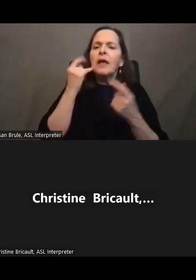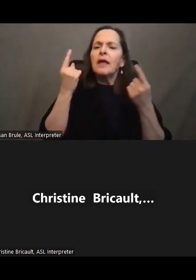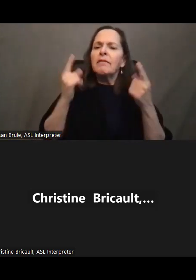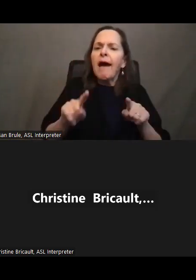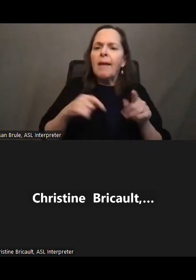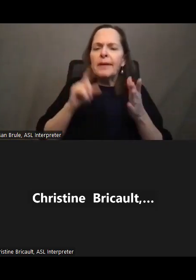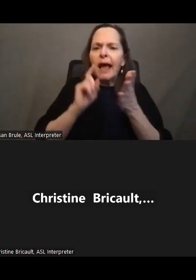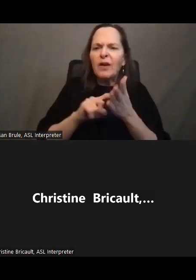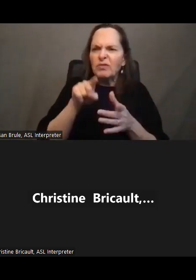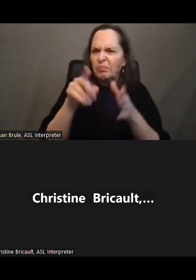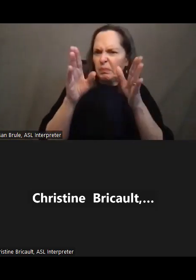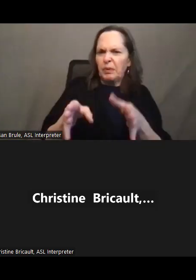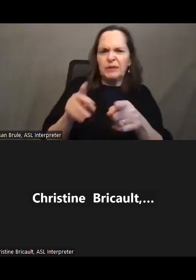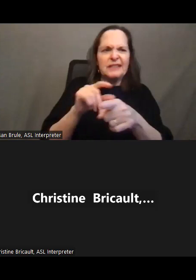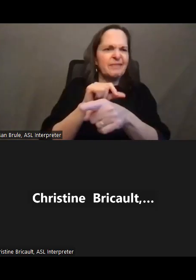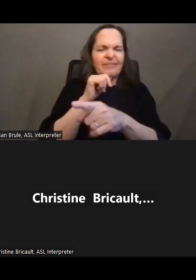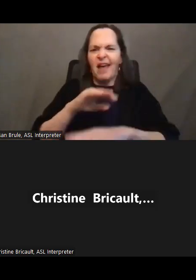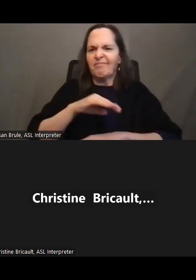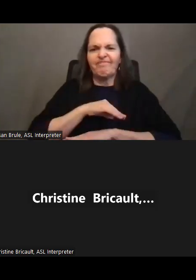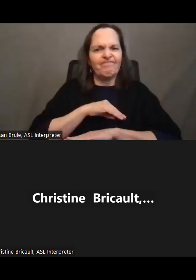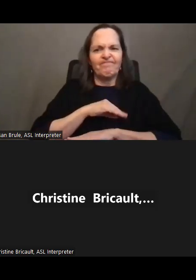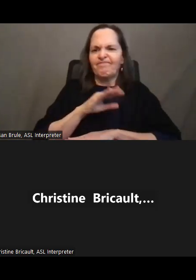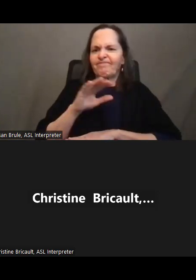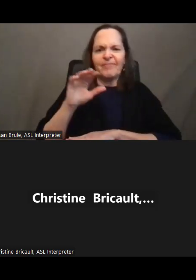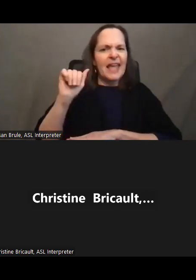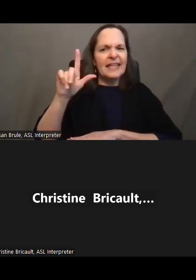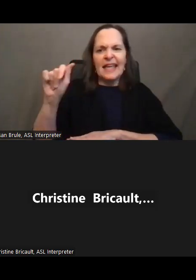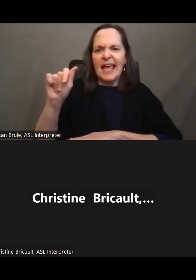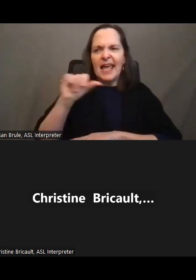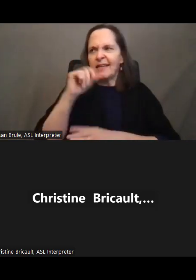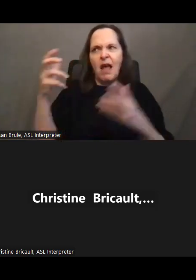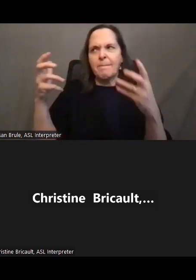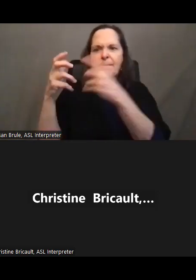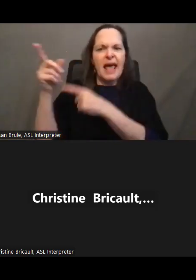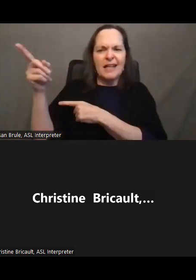think, you know, it's a great thing to bring to the attention of your